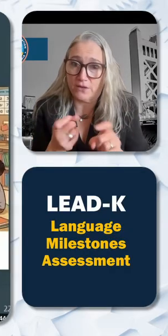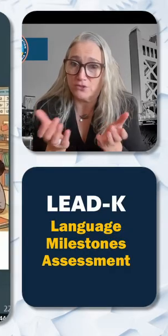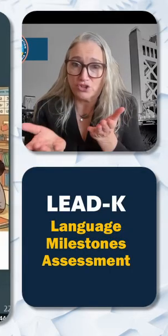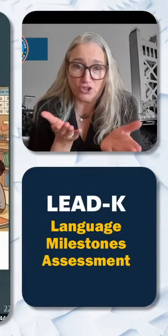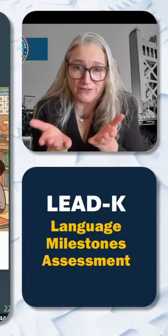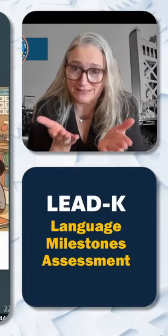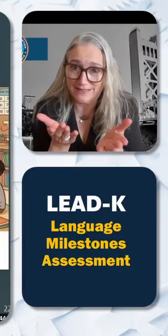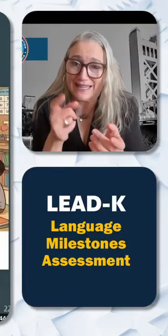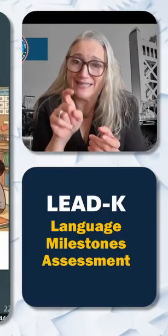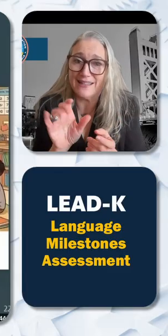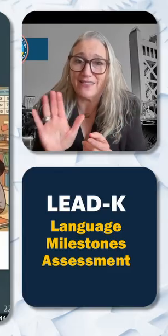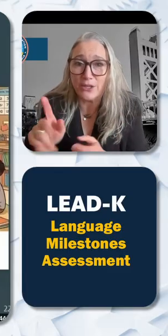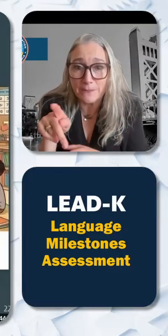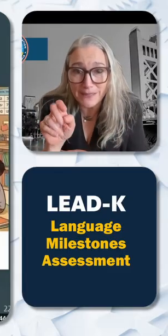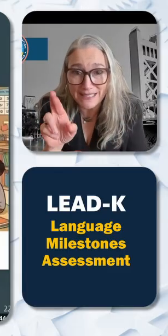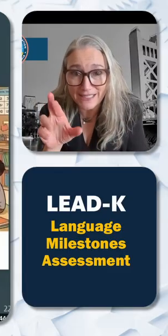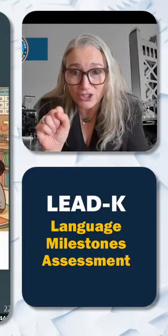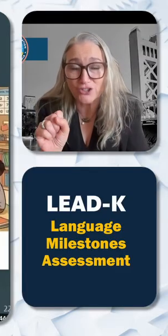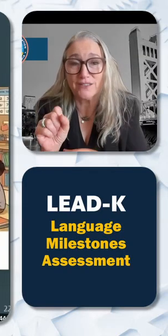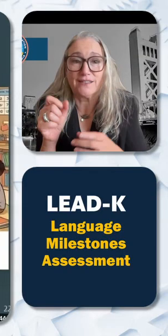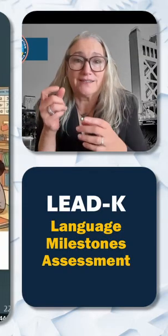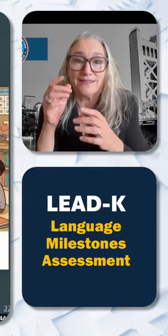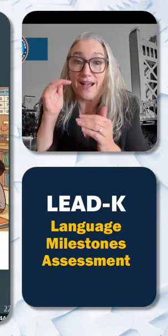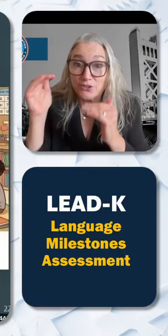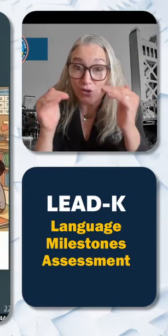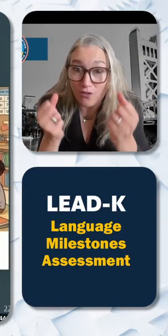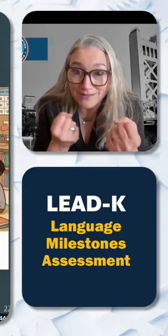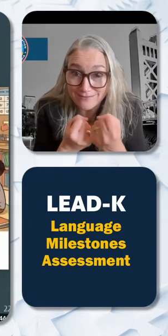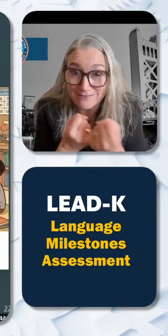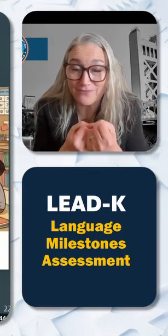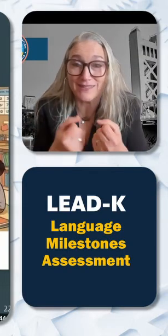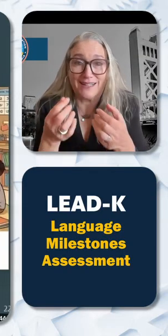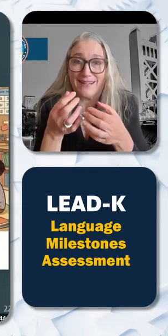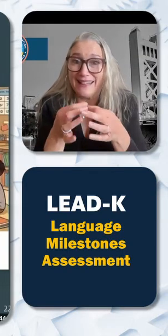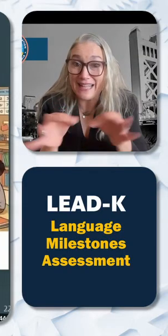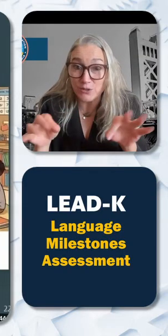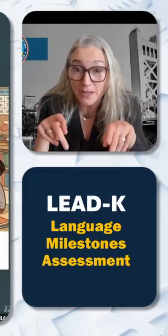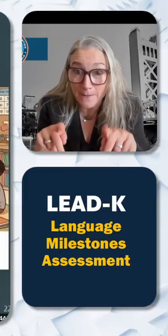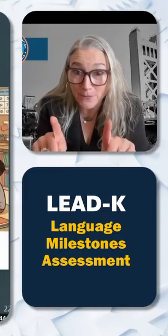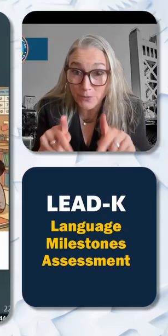child with mild hearing loss, they should never be dropped from services. They require that support,